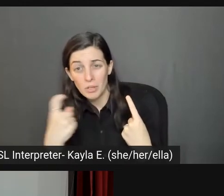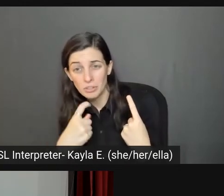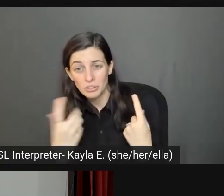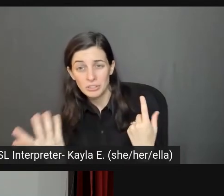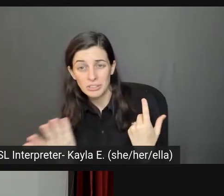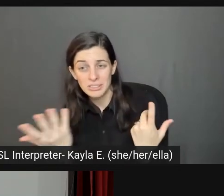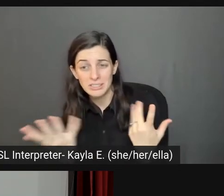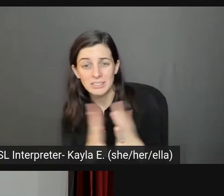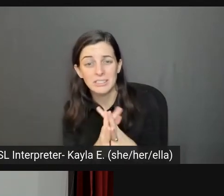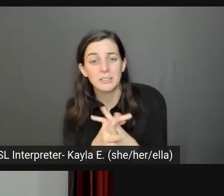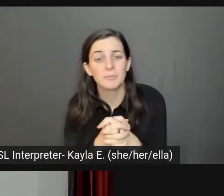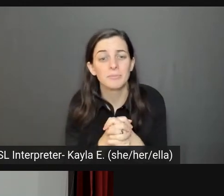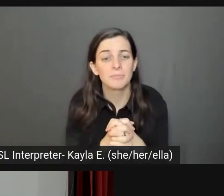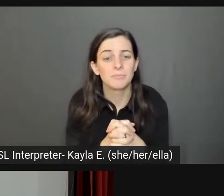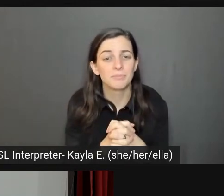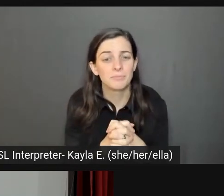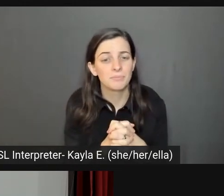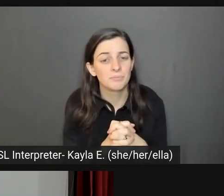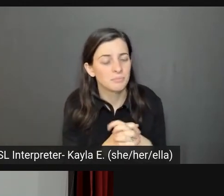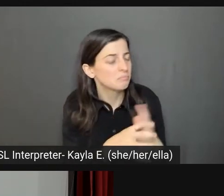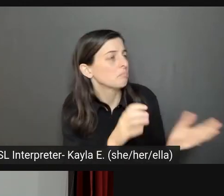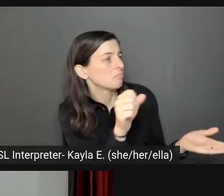Yes, we'll see if there's a follow-up on that one.